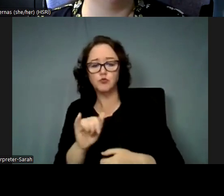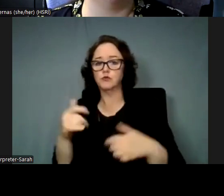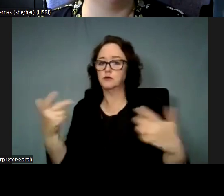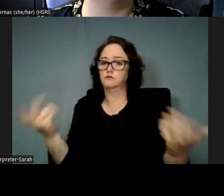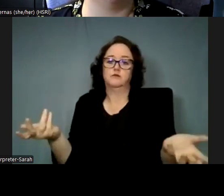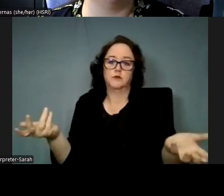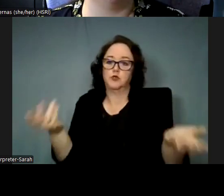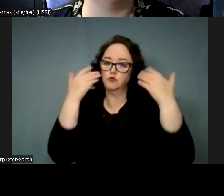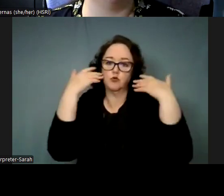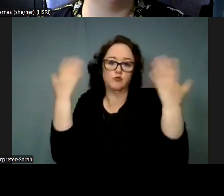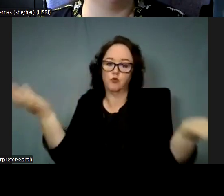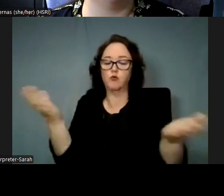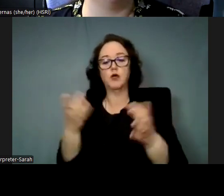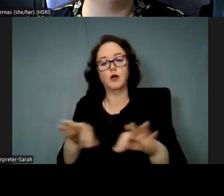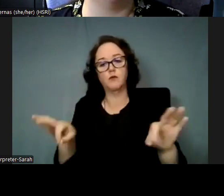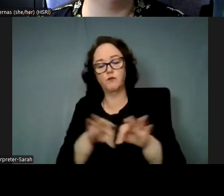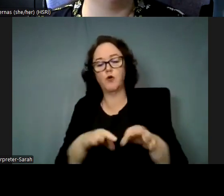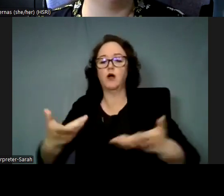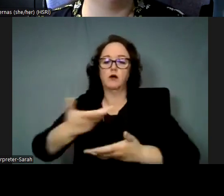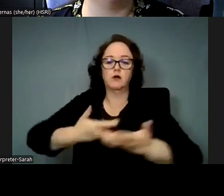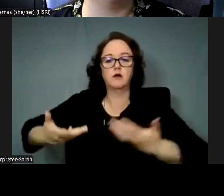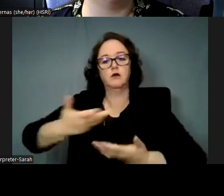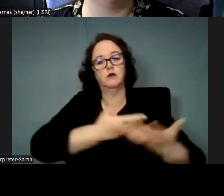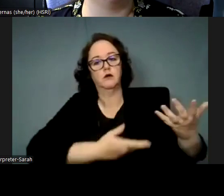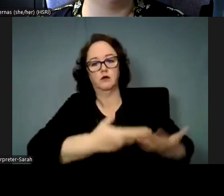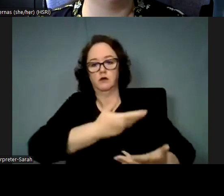that are in similar situations to yourself, is always such a